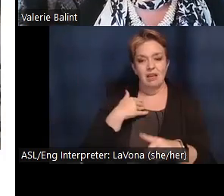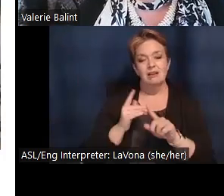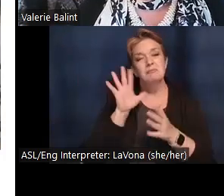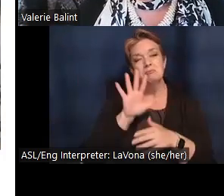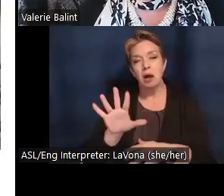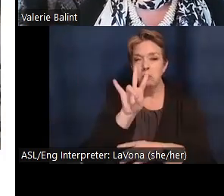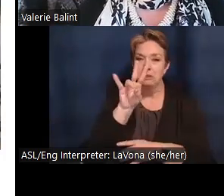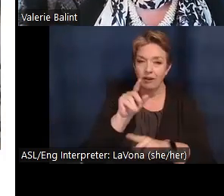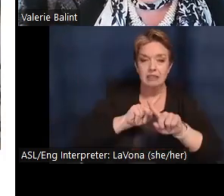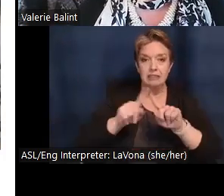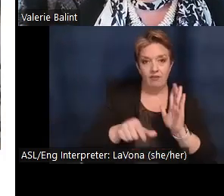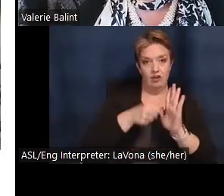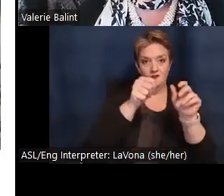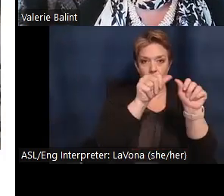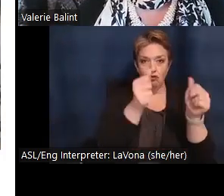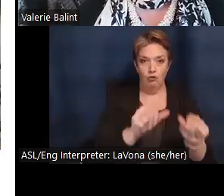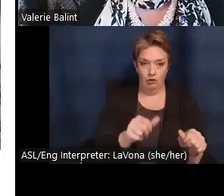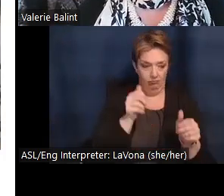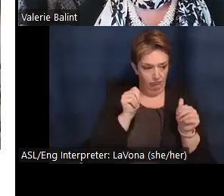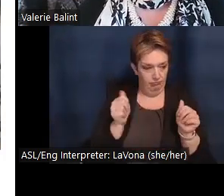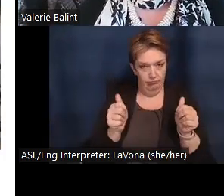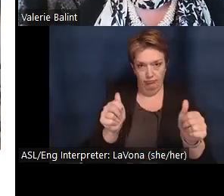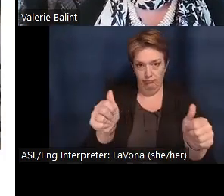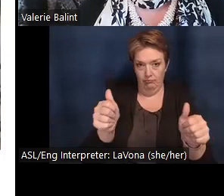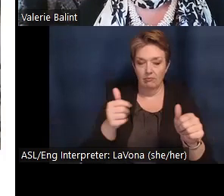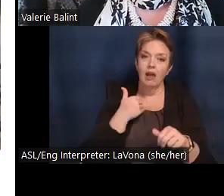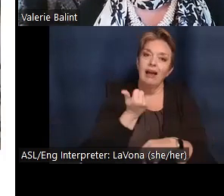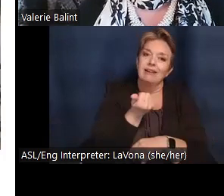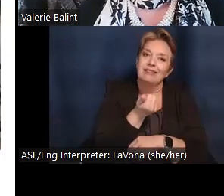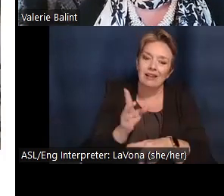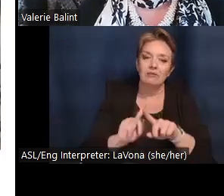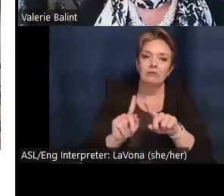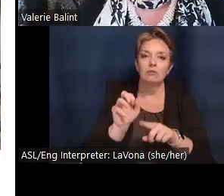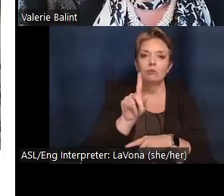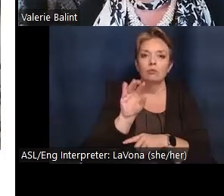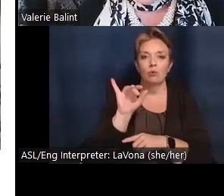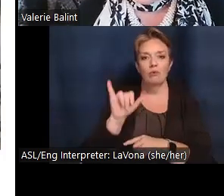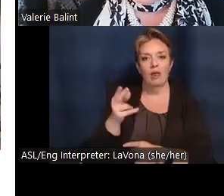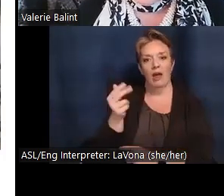all set against the backdrop of several studios Hauser used at the close of his career.